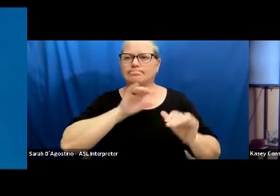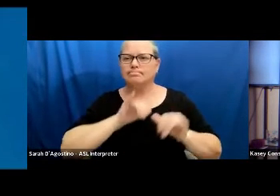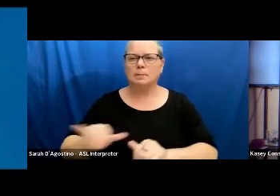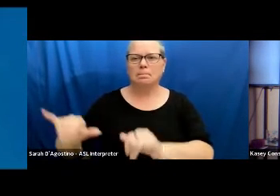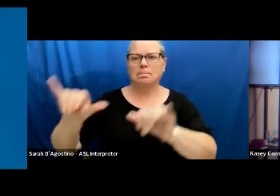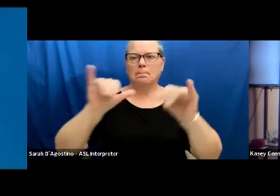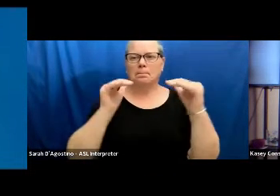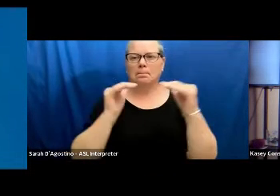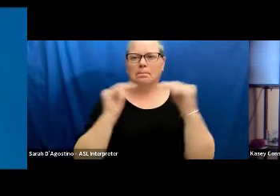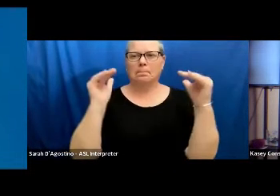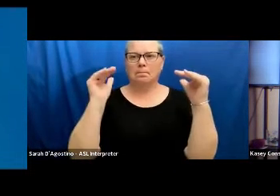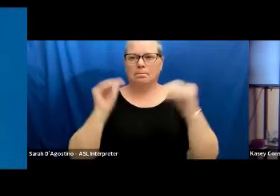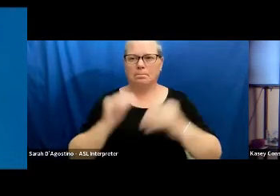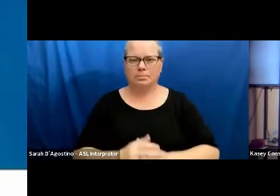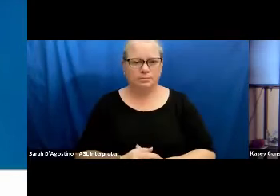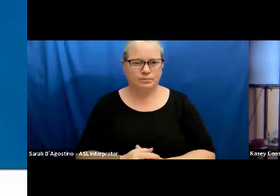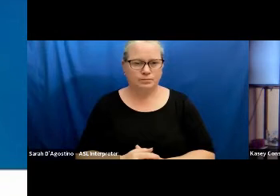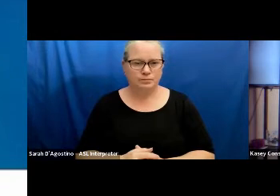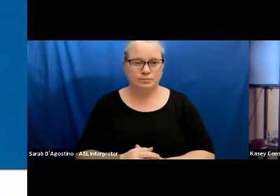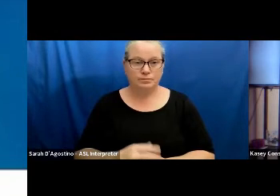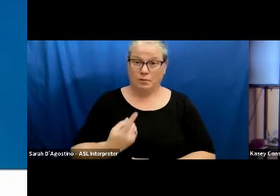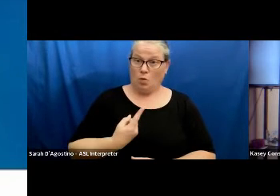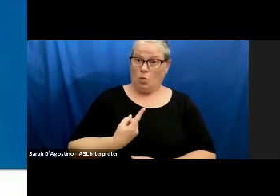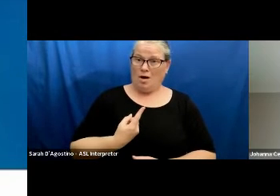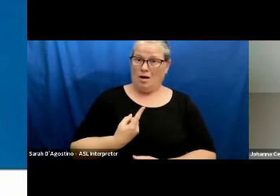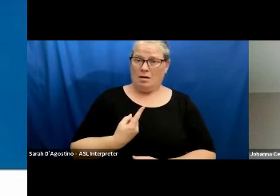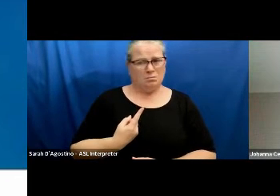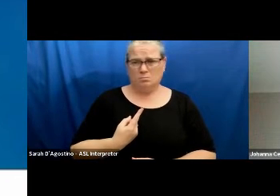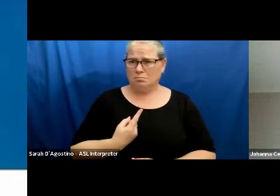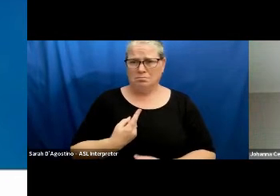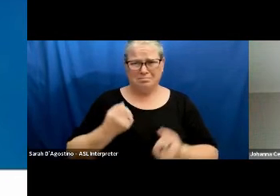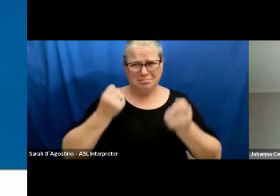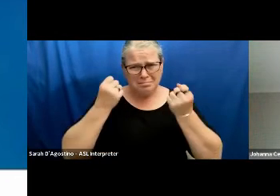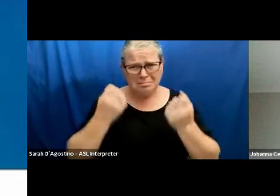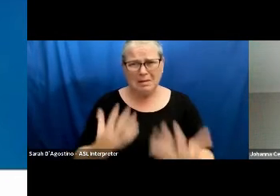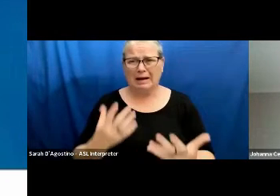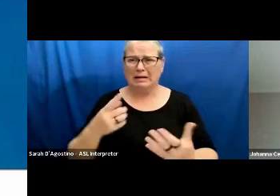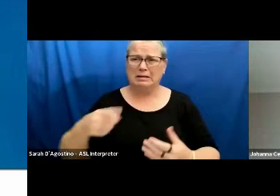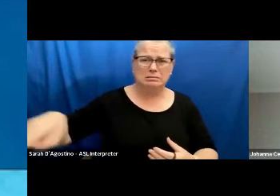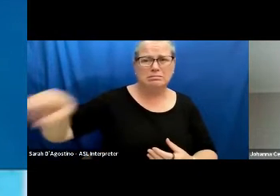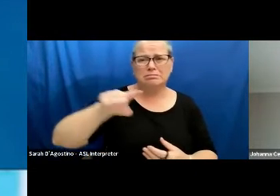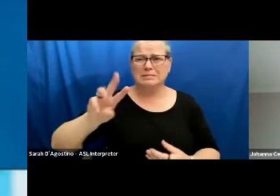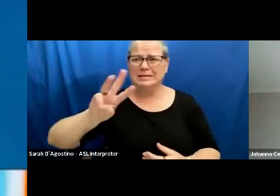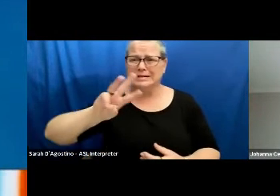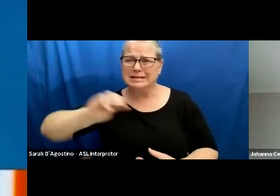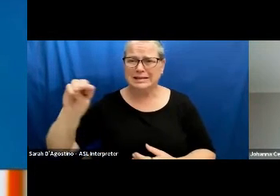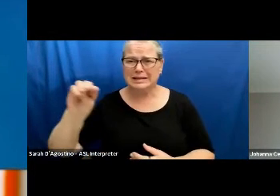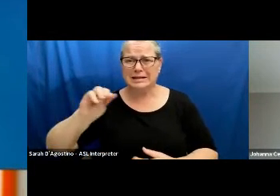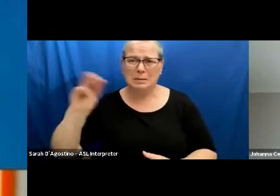we are not just one we are a team of 60 million americans strong and when we vote